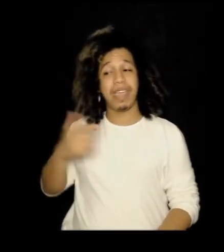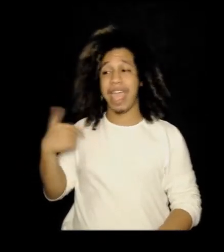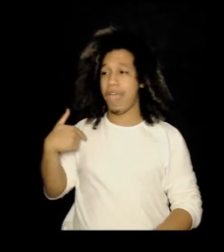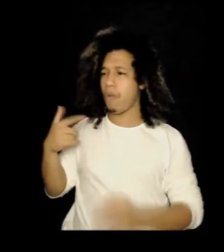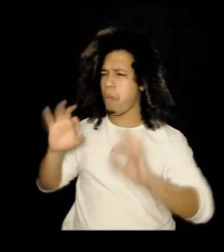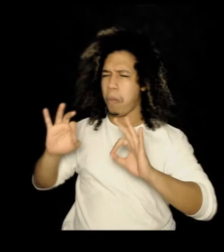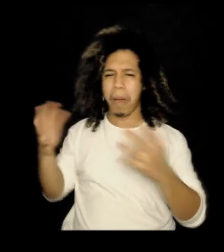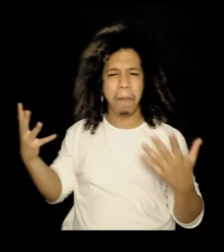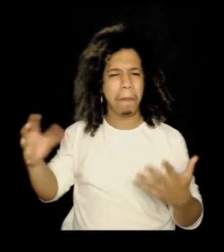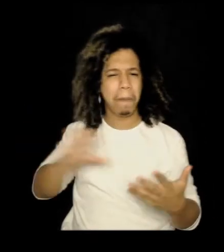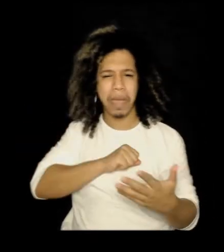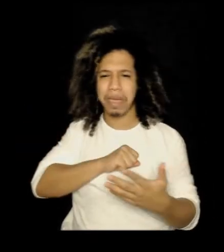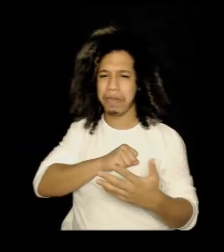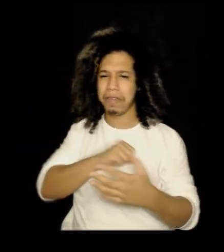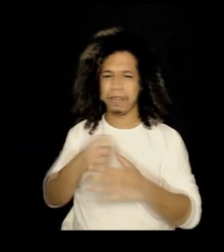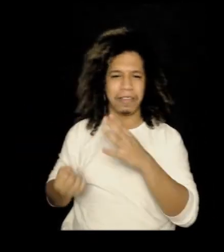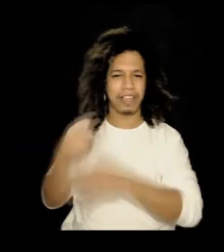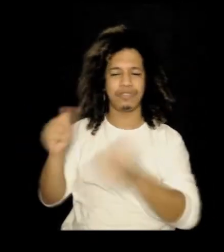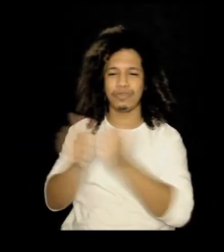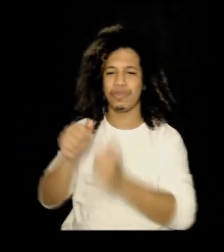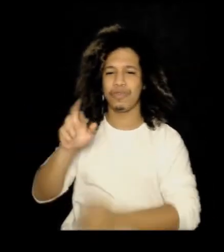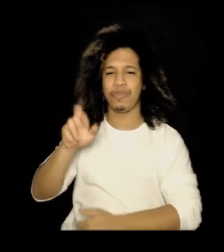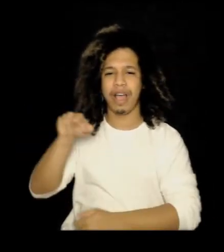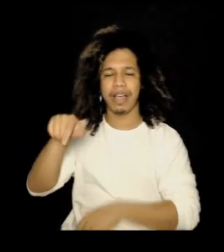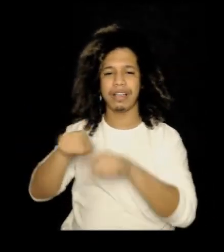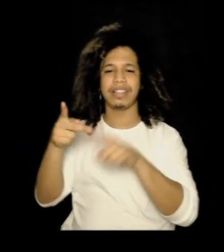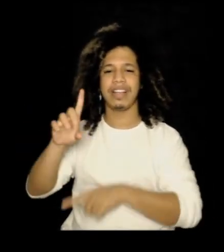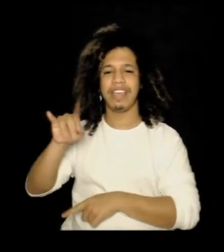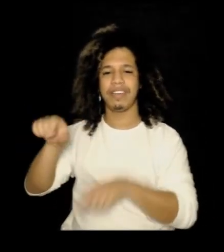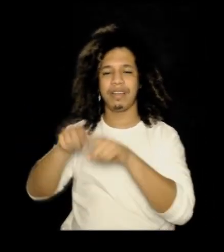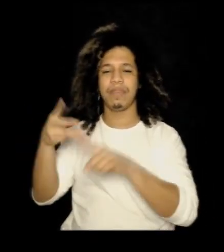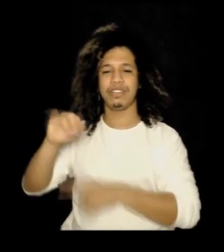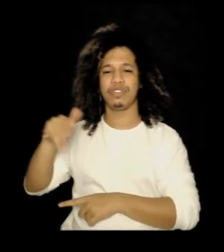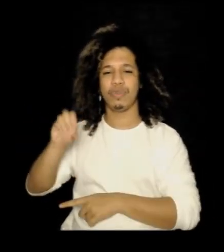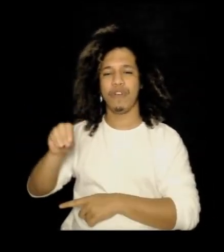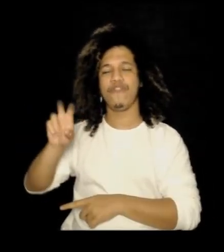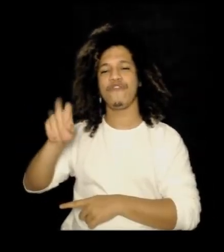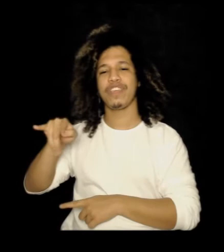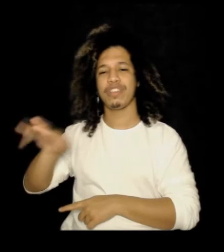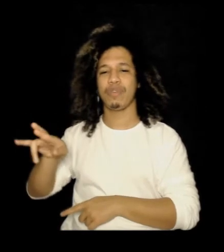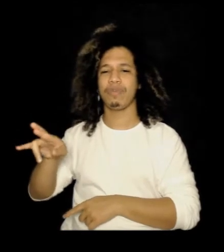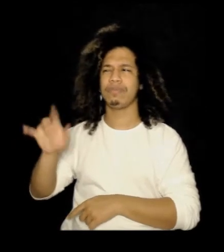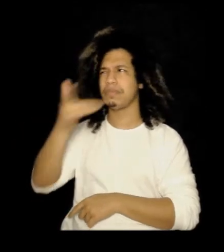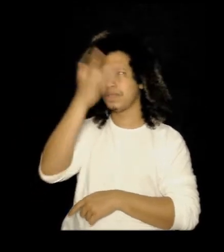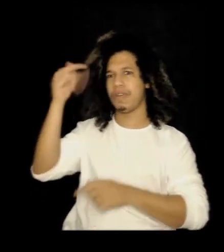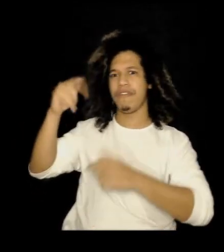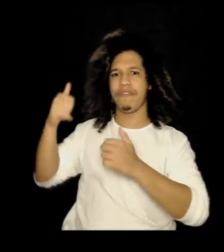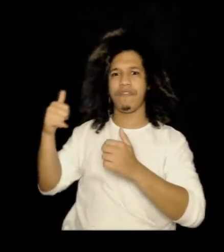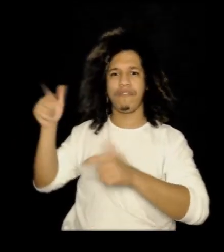John Ryan, David, and João Victor. In fact, many hands make light work, right? Anyways,